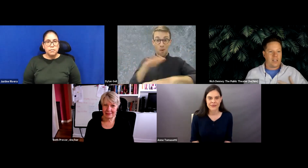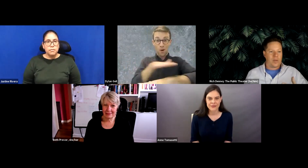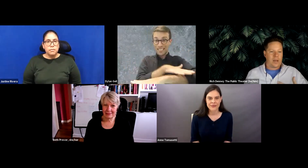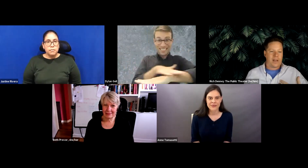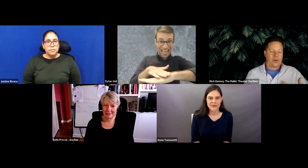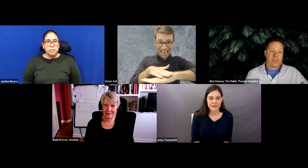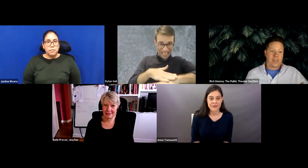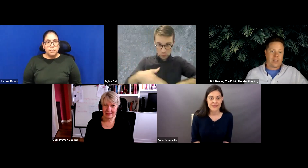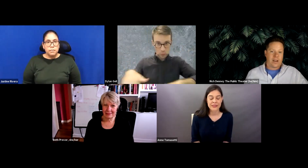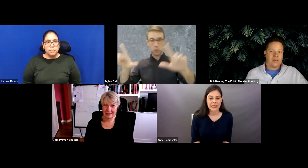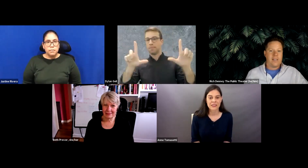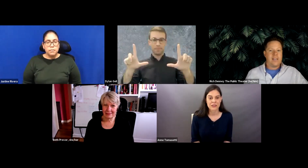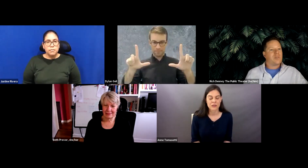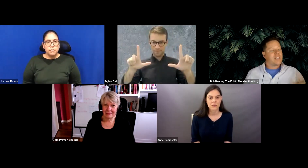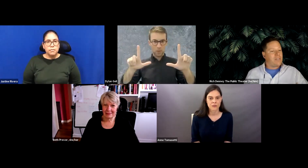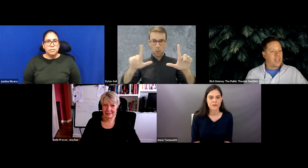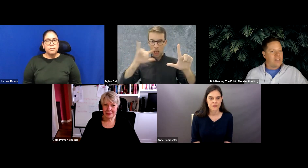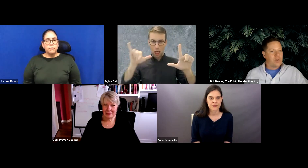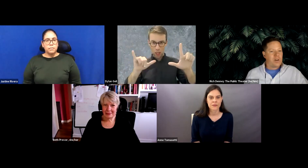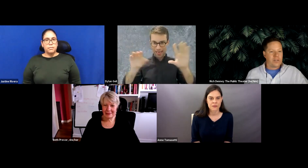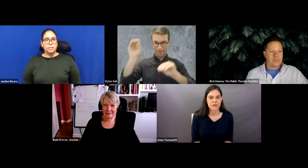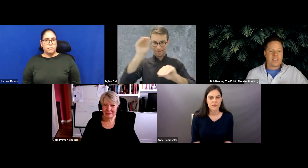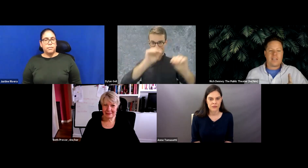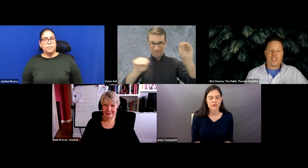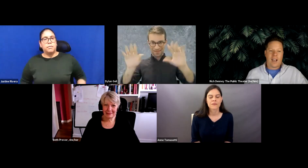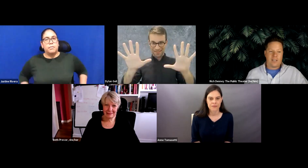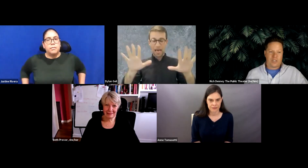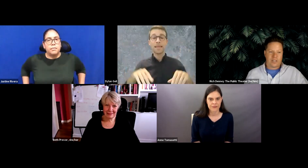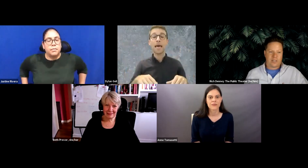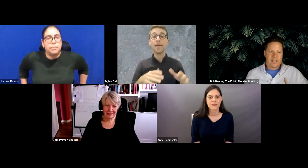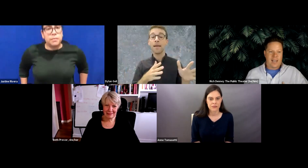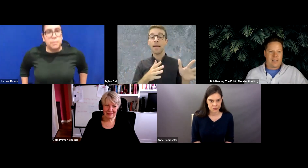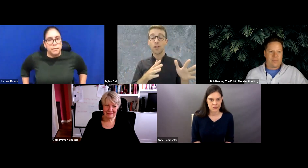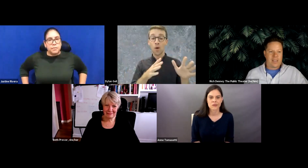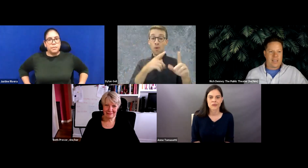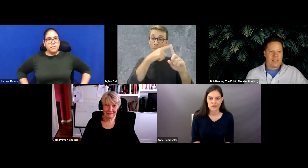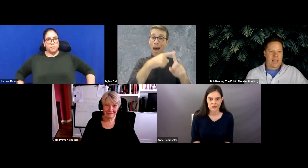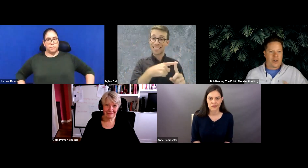a little bit about your thinking there. We're definitely gonna have a moment of also visiting the challenges of being in that